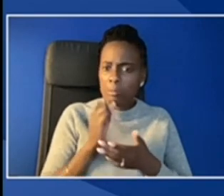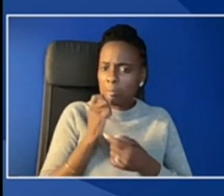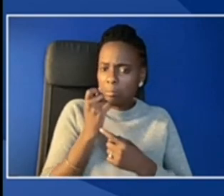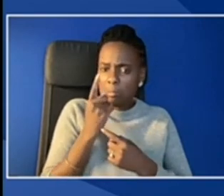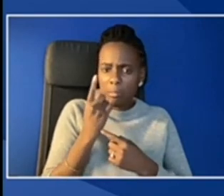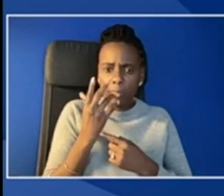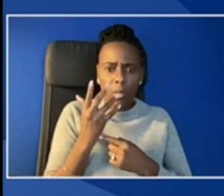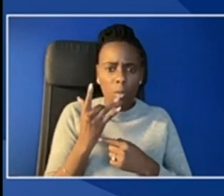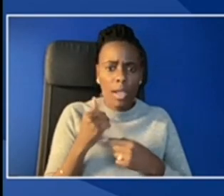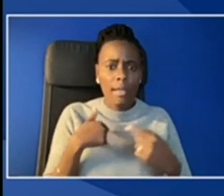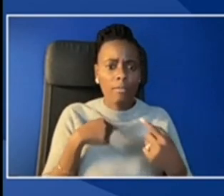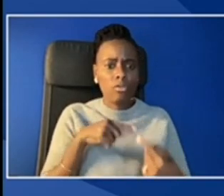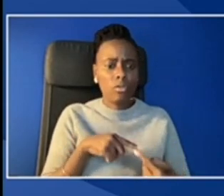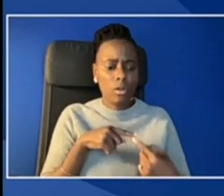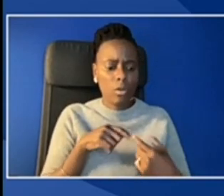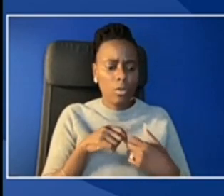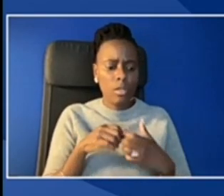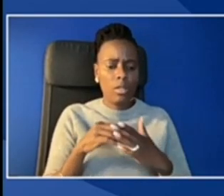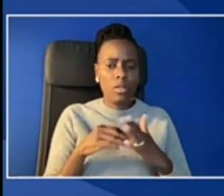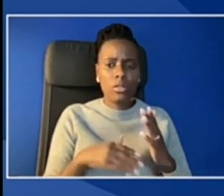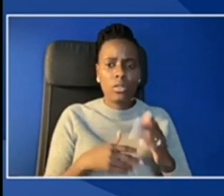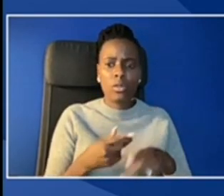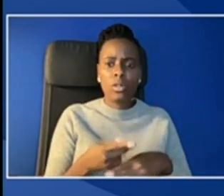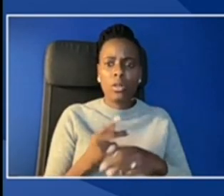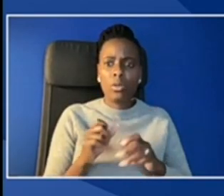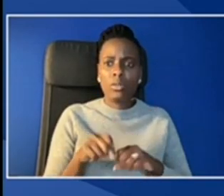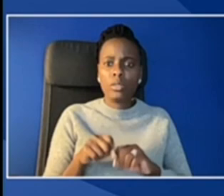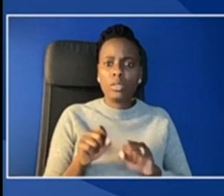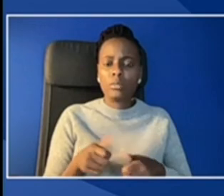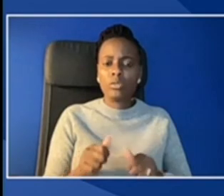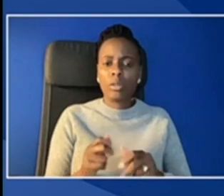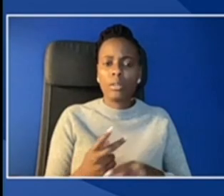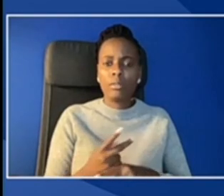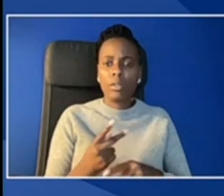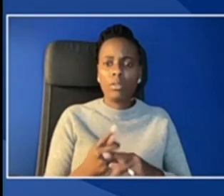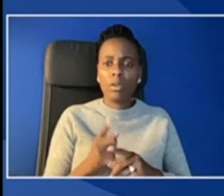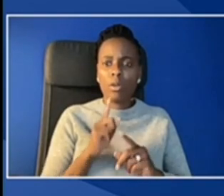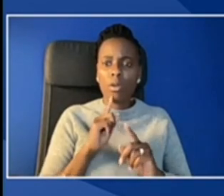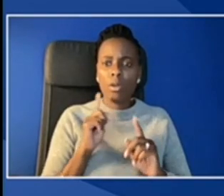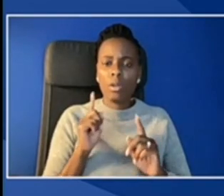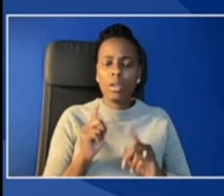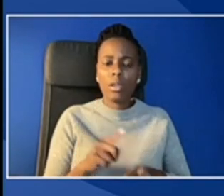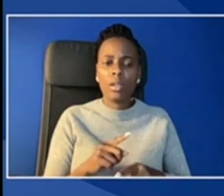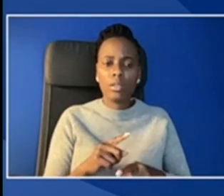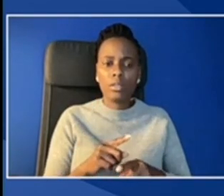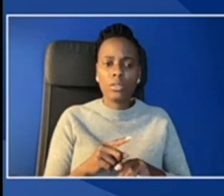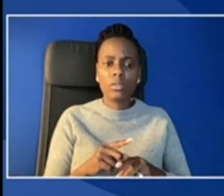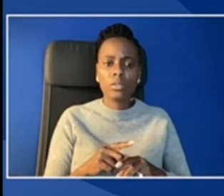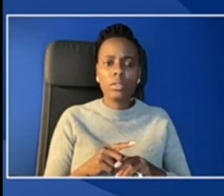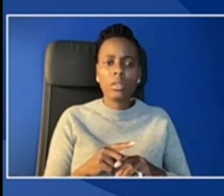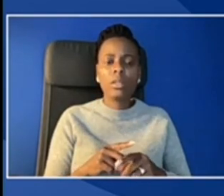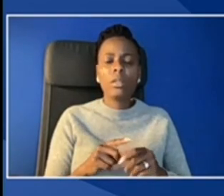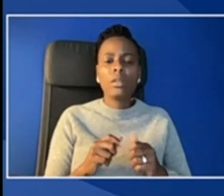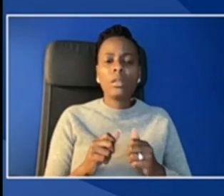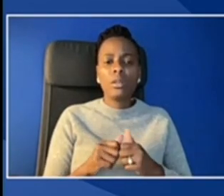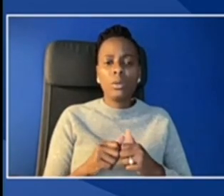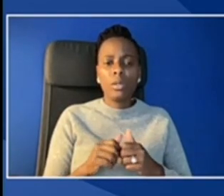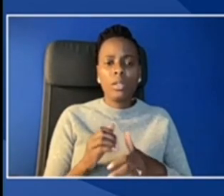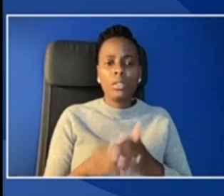system and trying to find answers. Due to the statutes of default and chapter 13 forbearance, we can even use time to